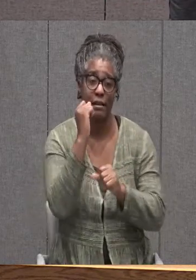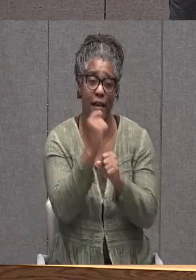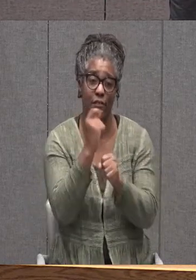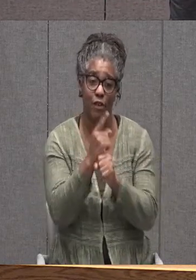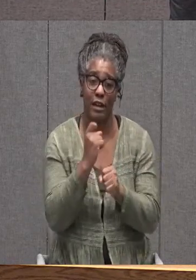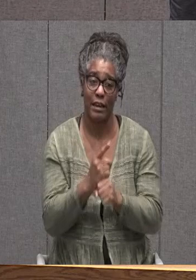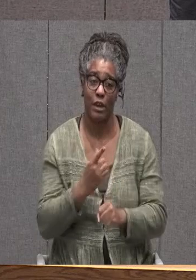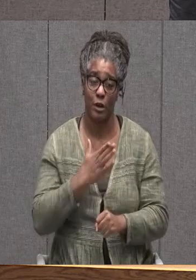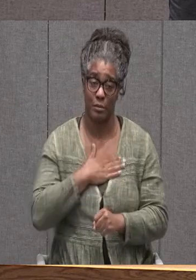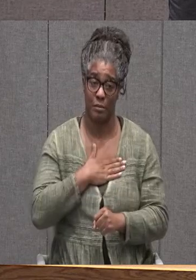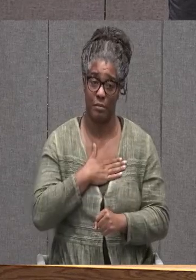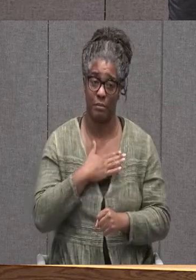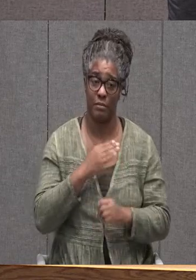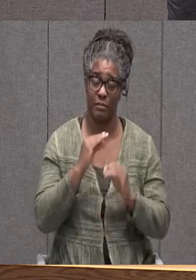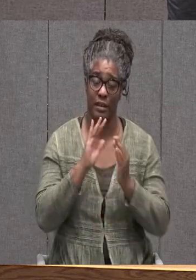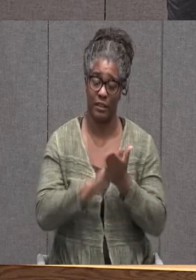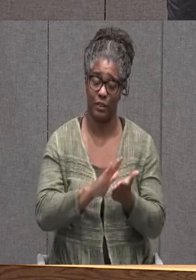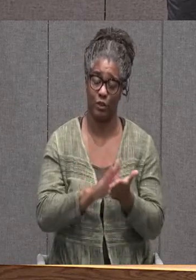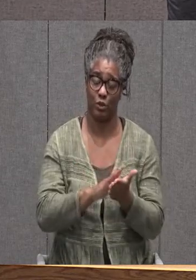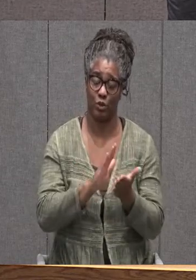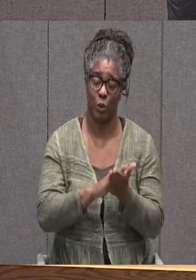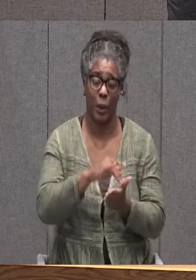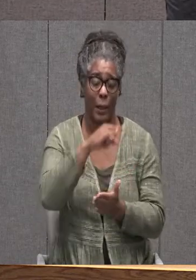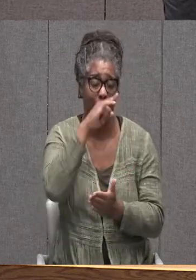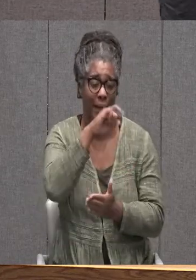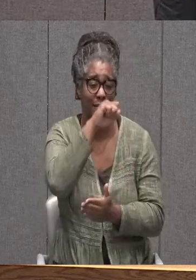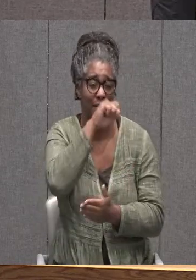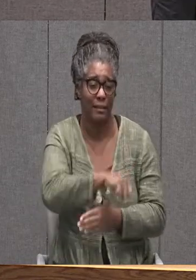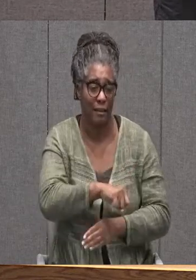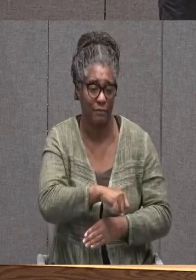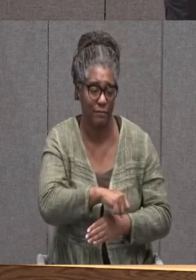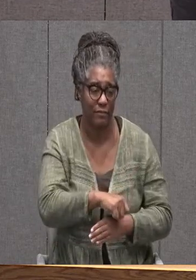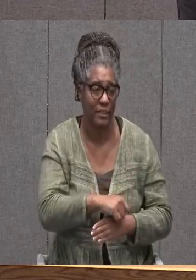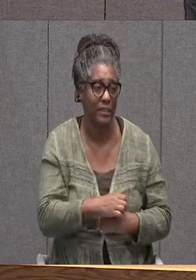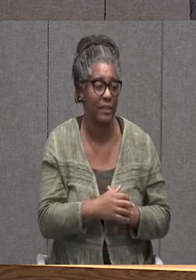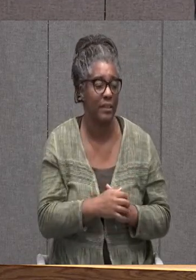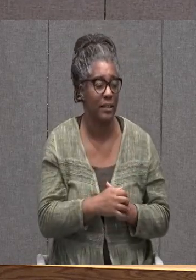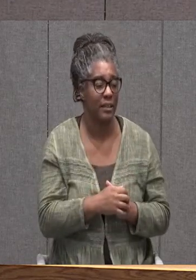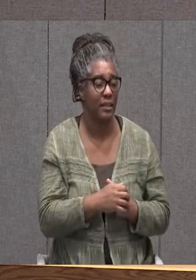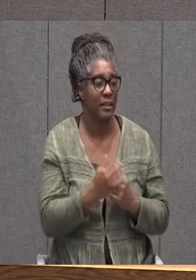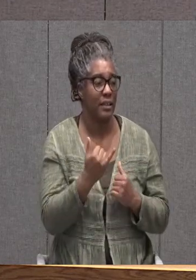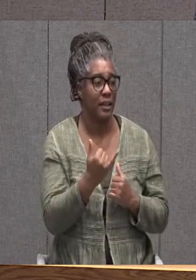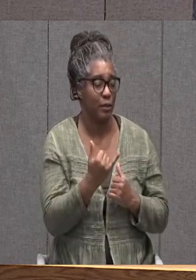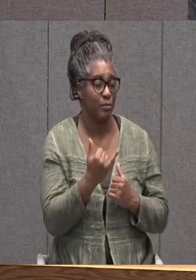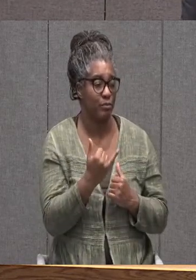and the kids love this one. (in foreign language)